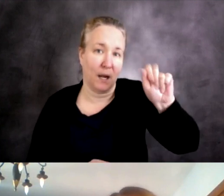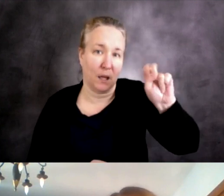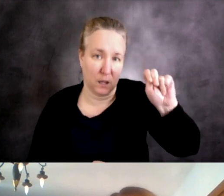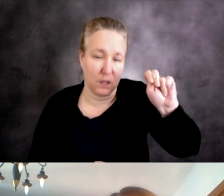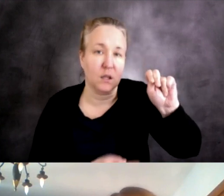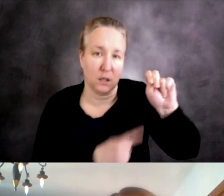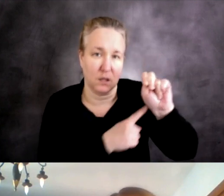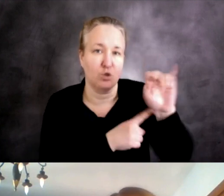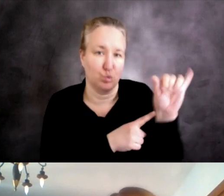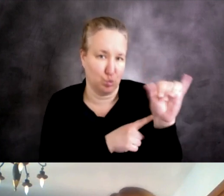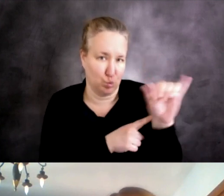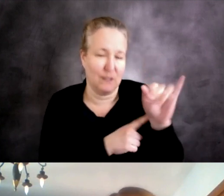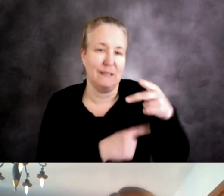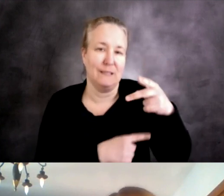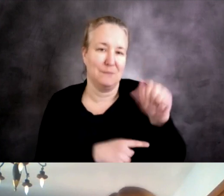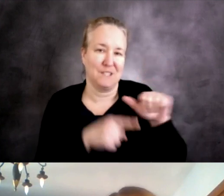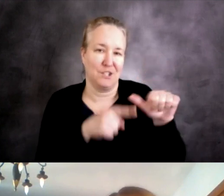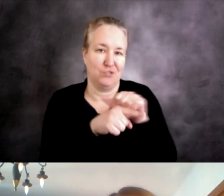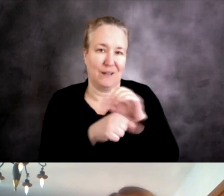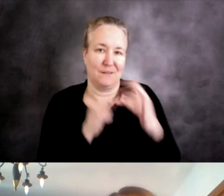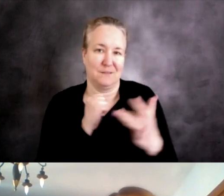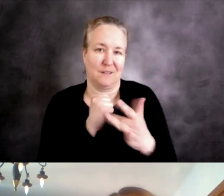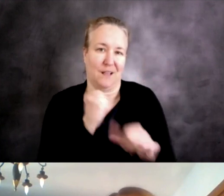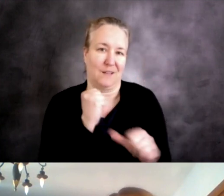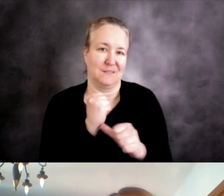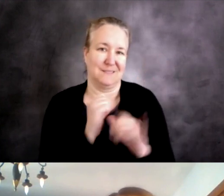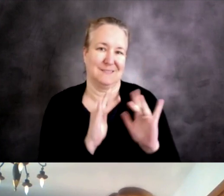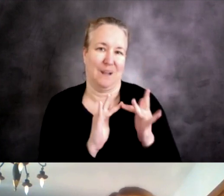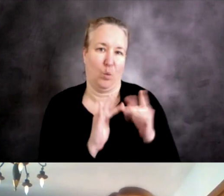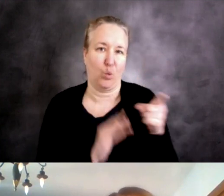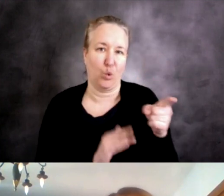the Pennsylvania Training And Technical Assistance Network. I know in Tawny's presentation,